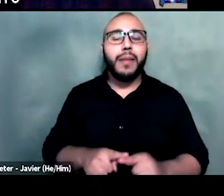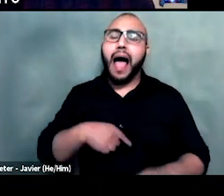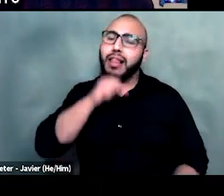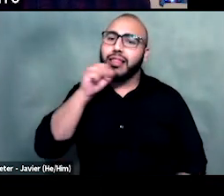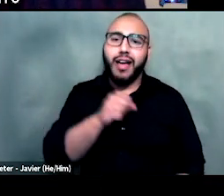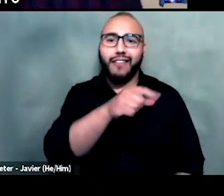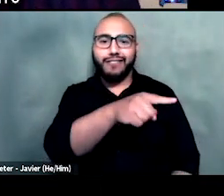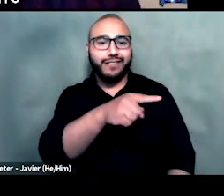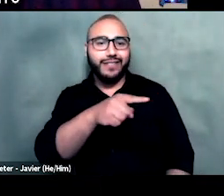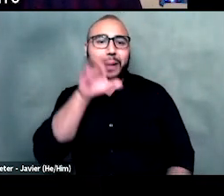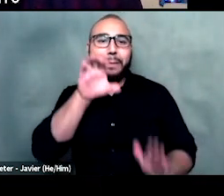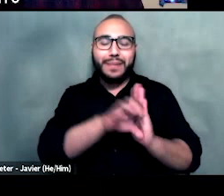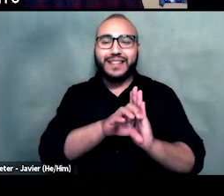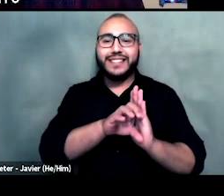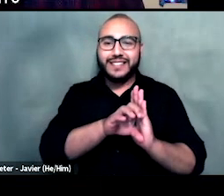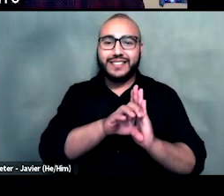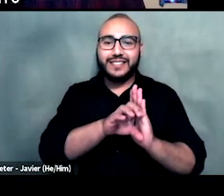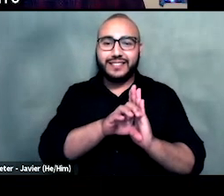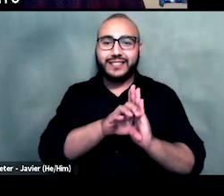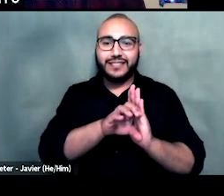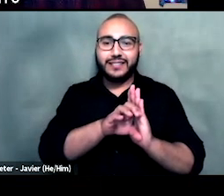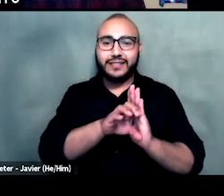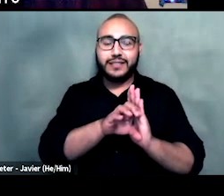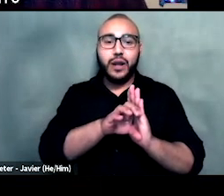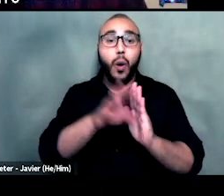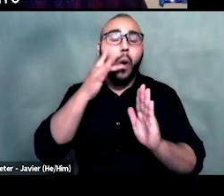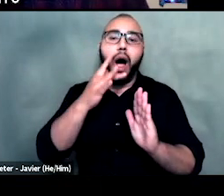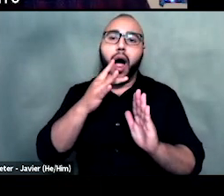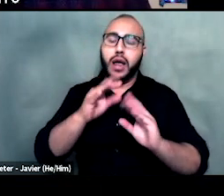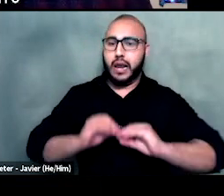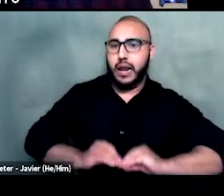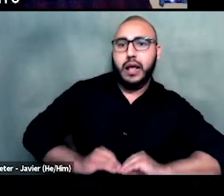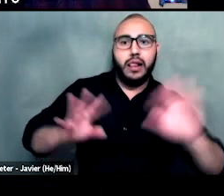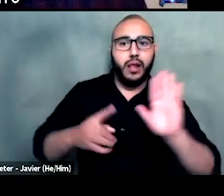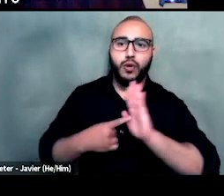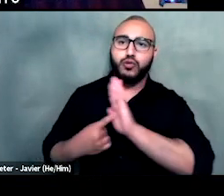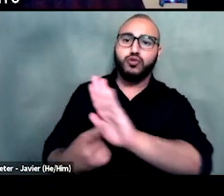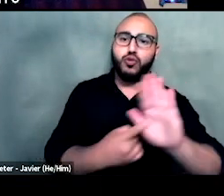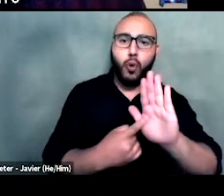right here. Just really embodies what Native American culture is all about. It's all about